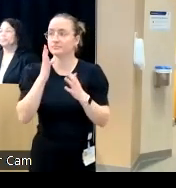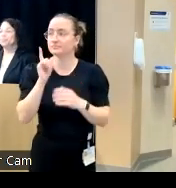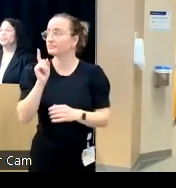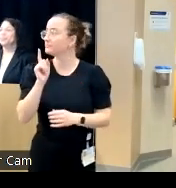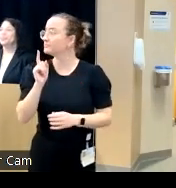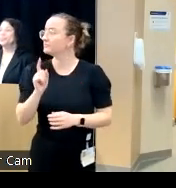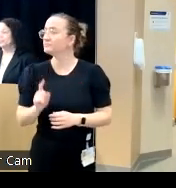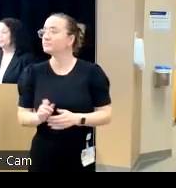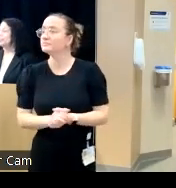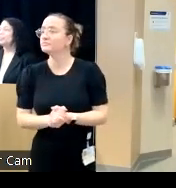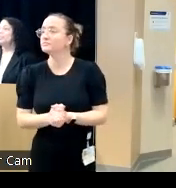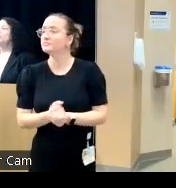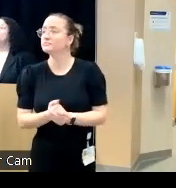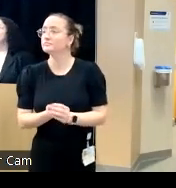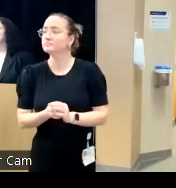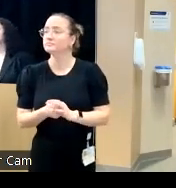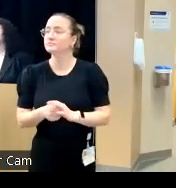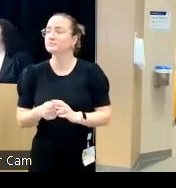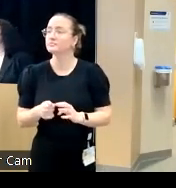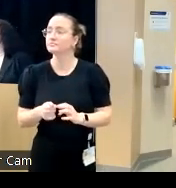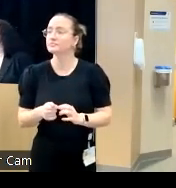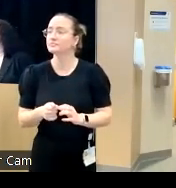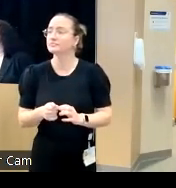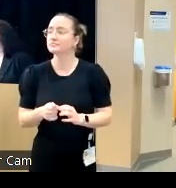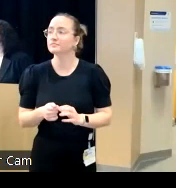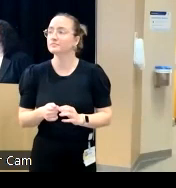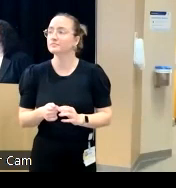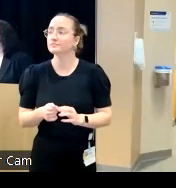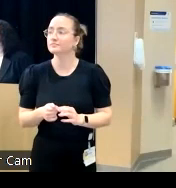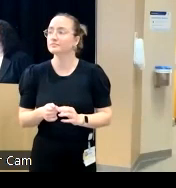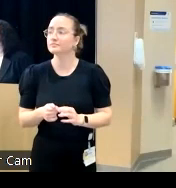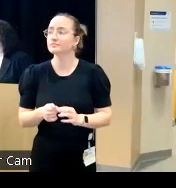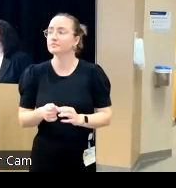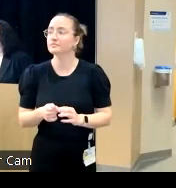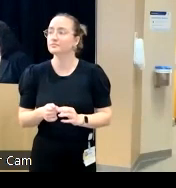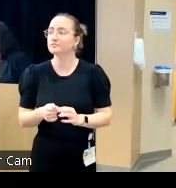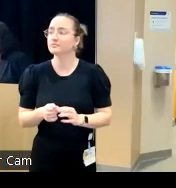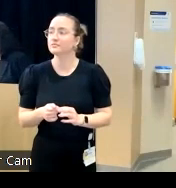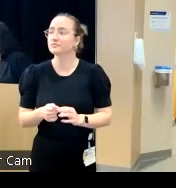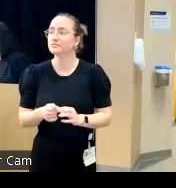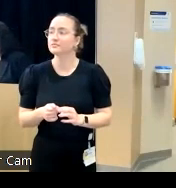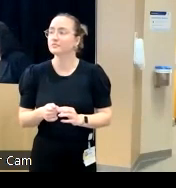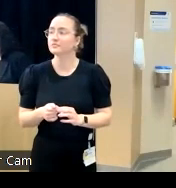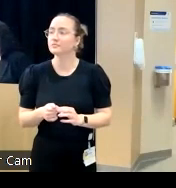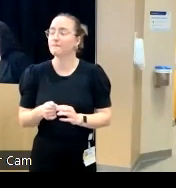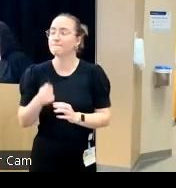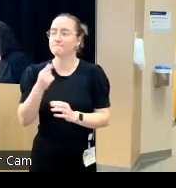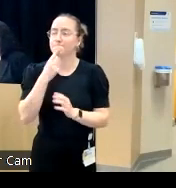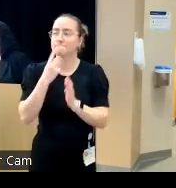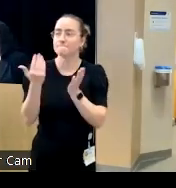that's right research on your personal life and the information that you were able uh to